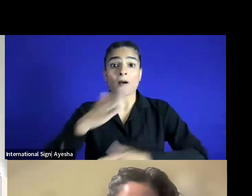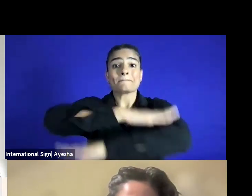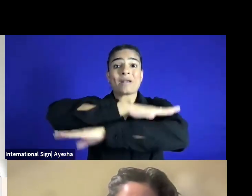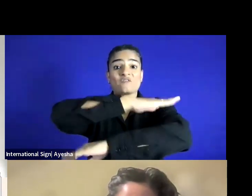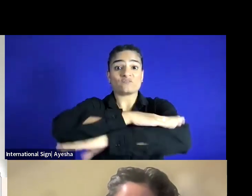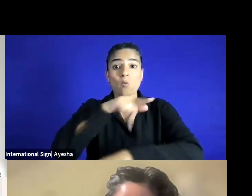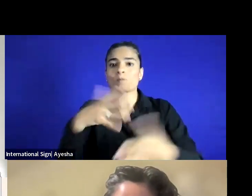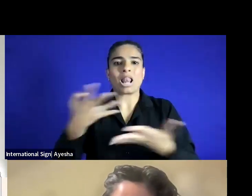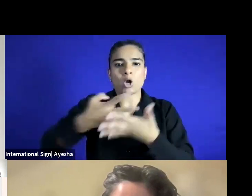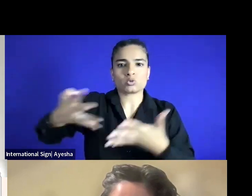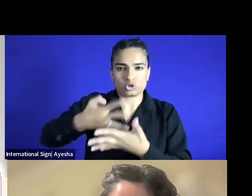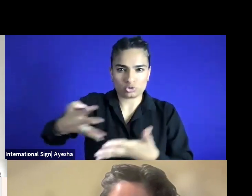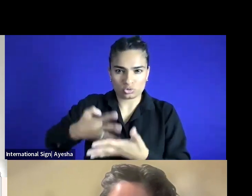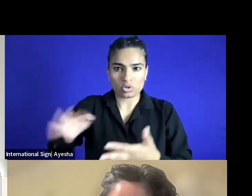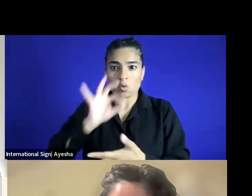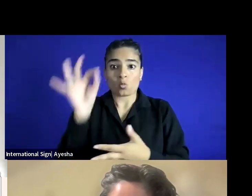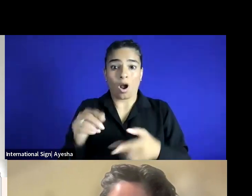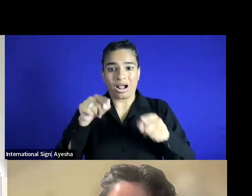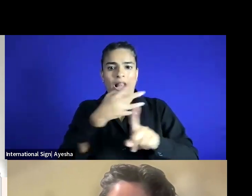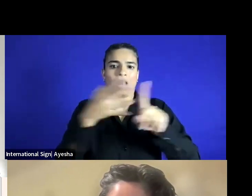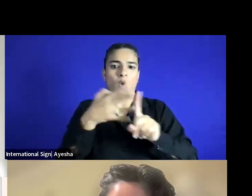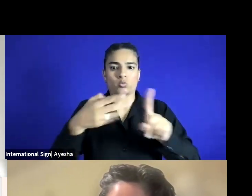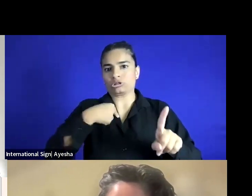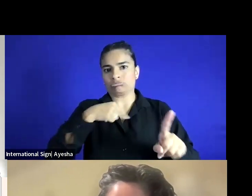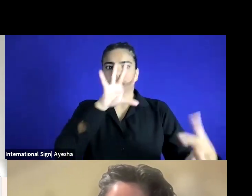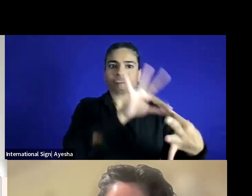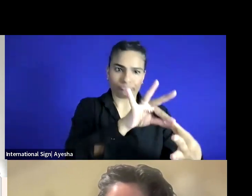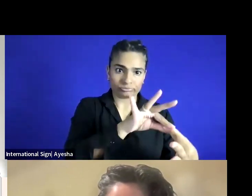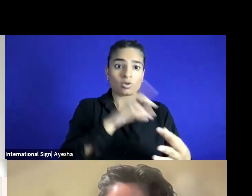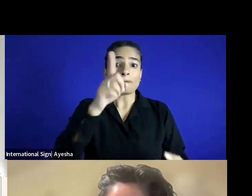But if you want to change, the platform in one of the forum languages,